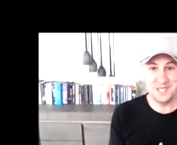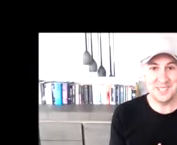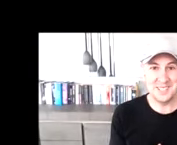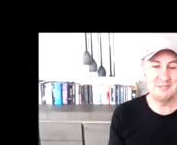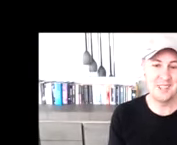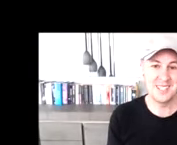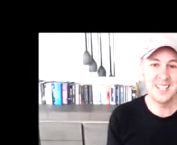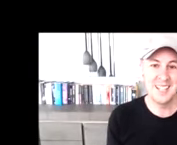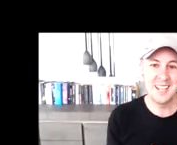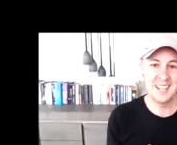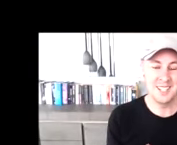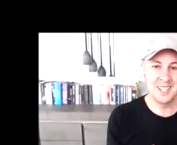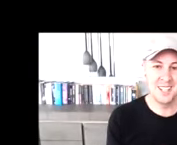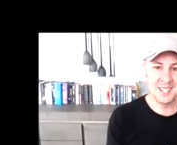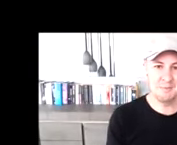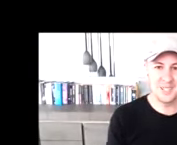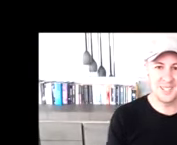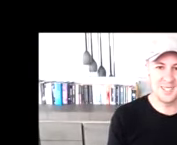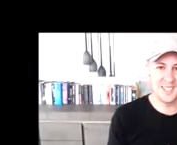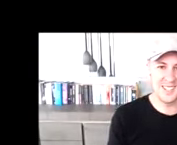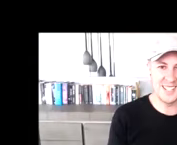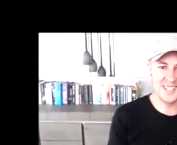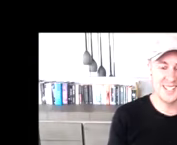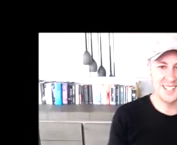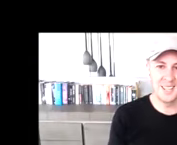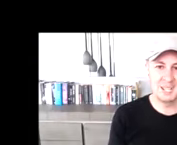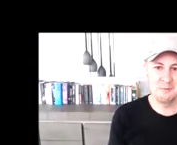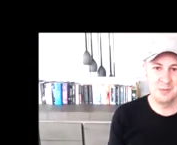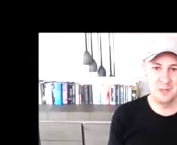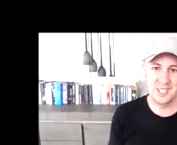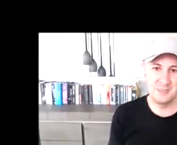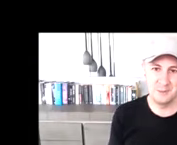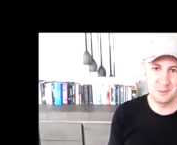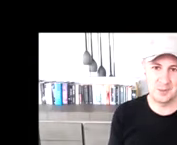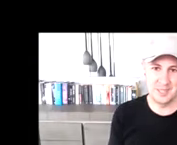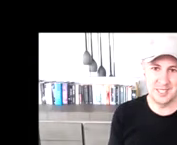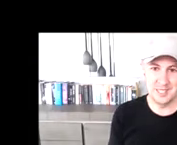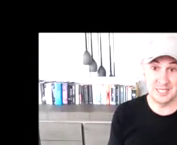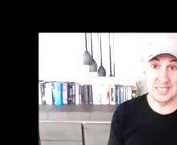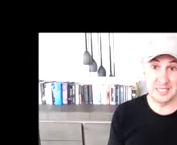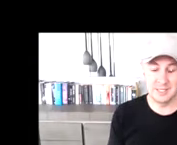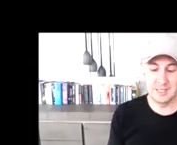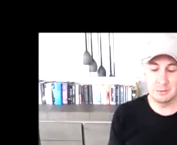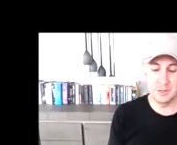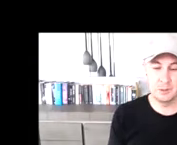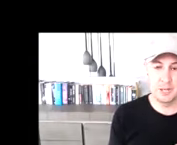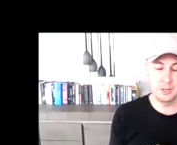at this event and hasn't been able to see it, you can forward the link to them. So make sure